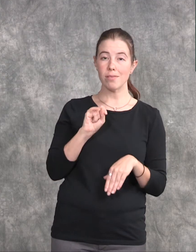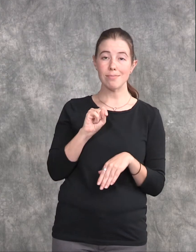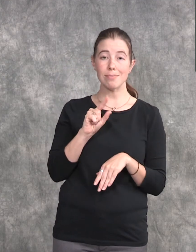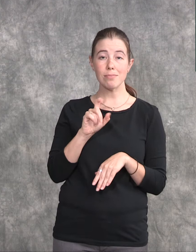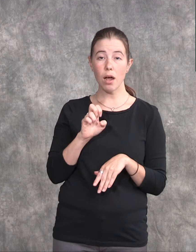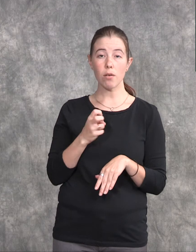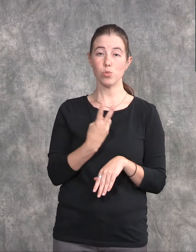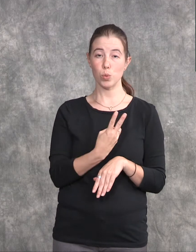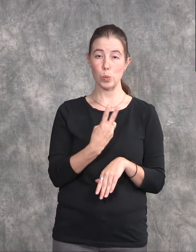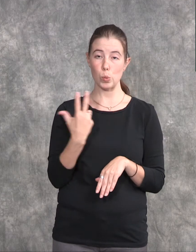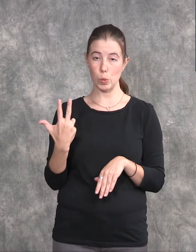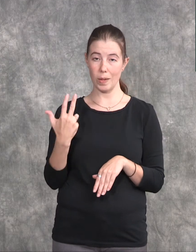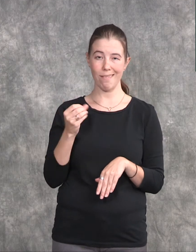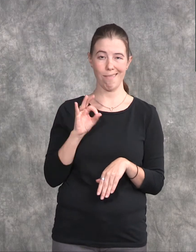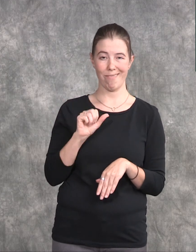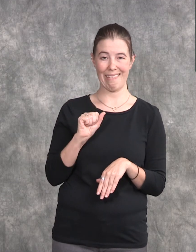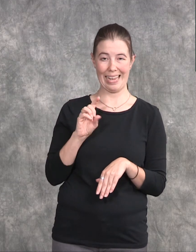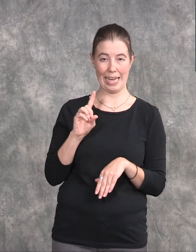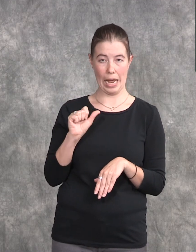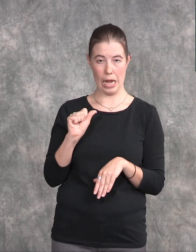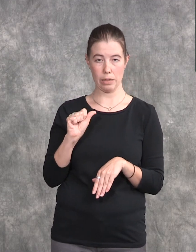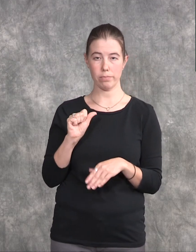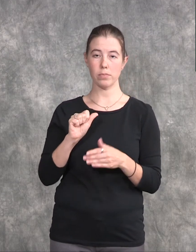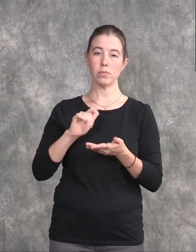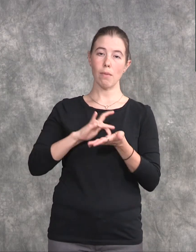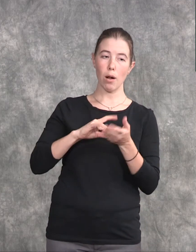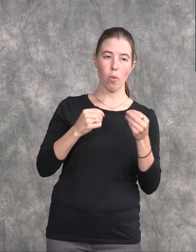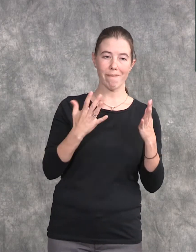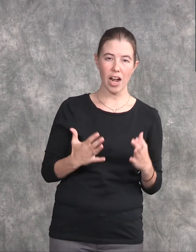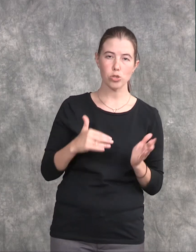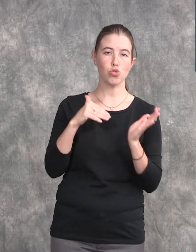Under titles two and three of the ADA,